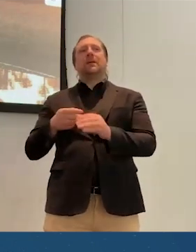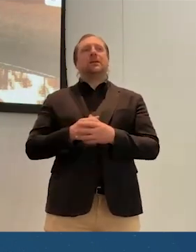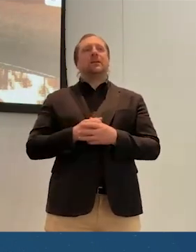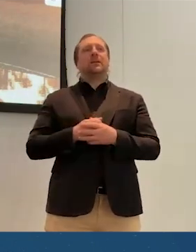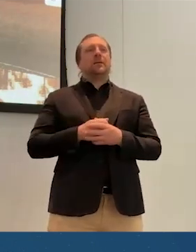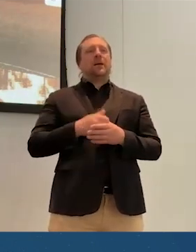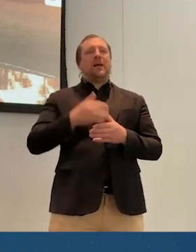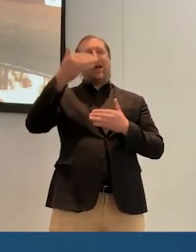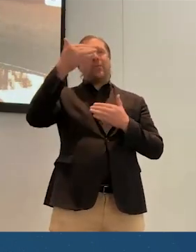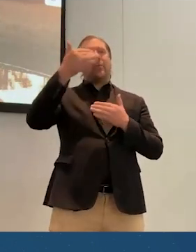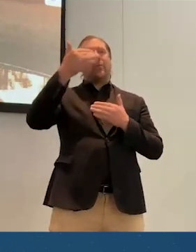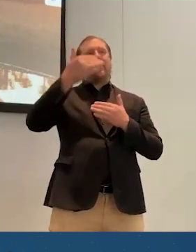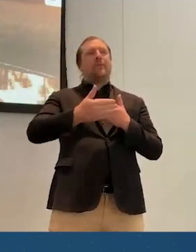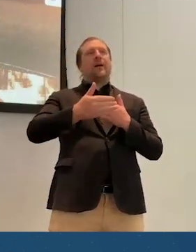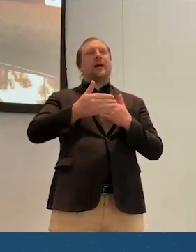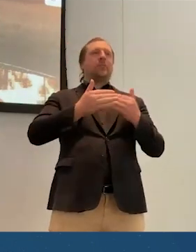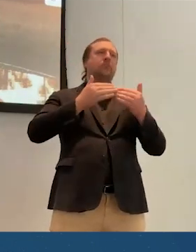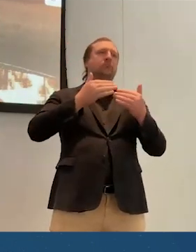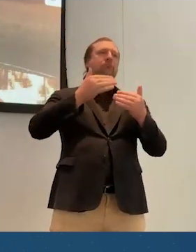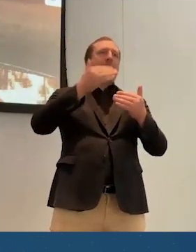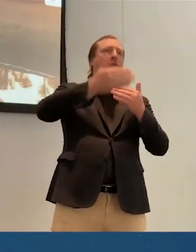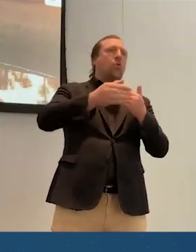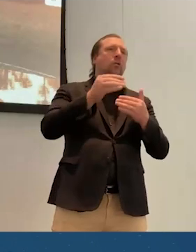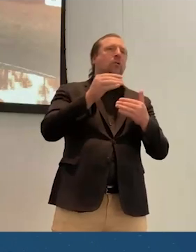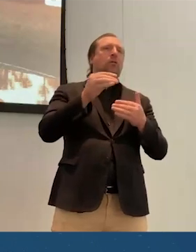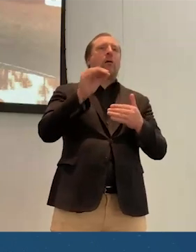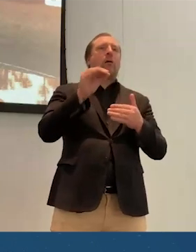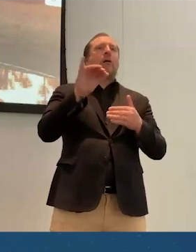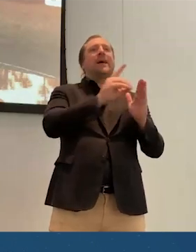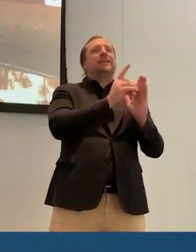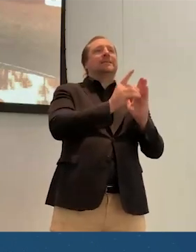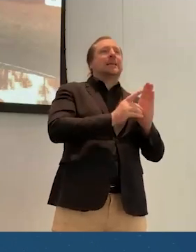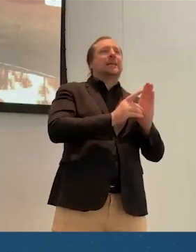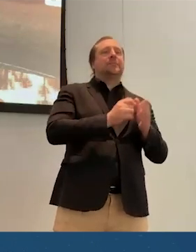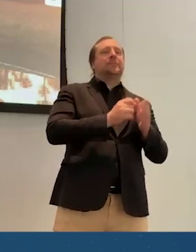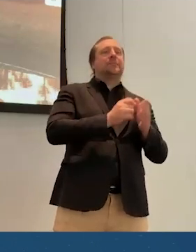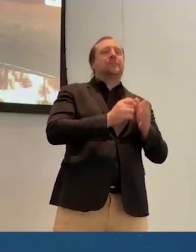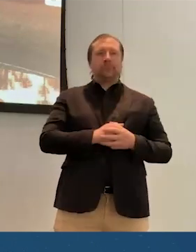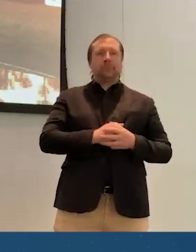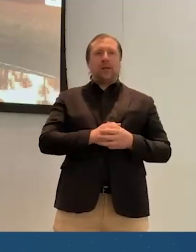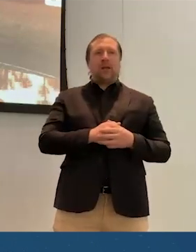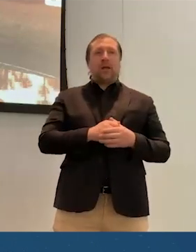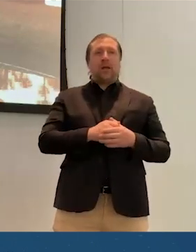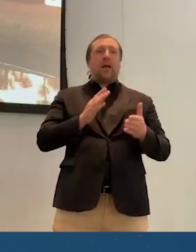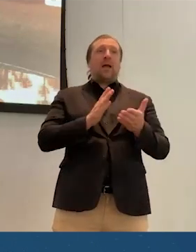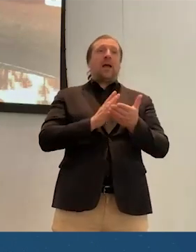at the forefront of the design journey. Over the course of nine iterations,